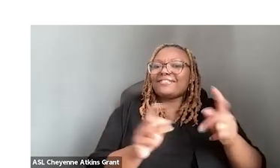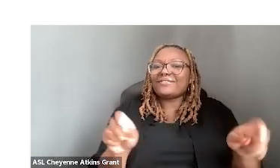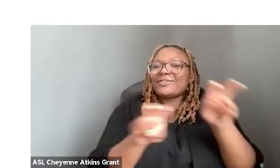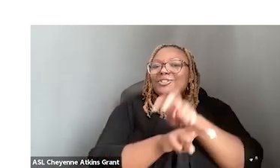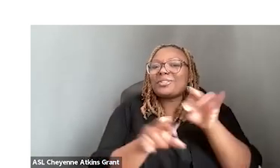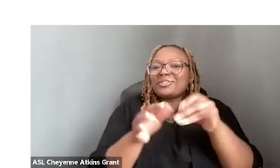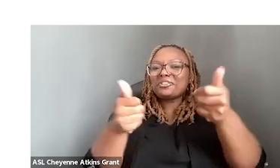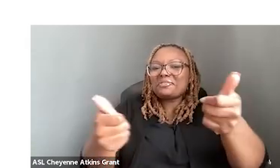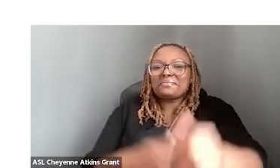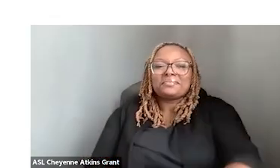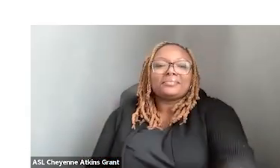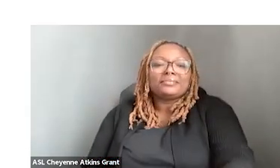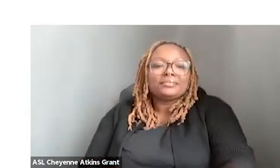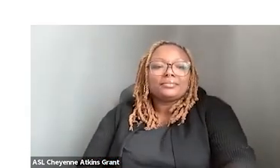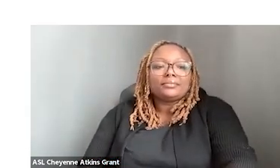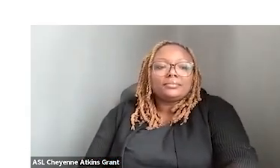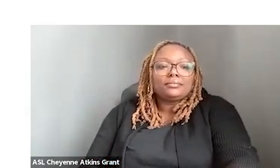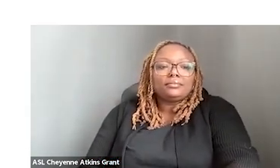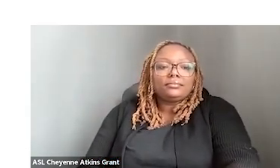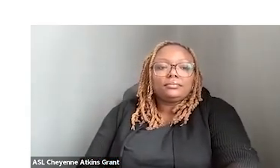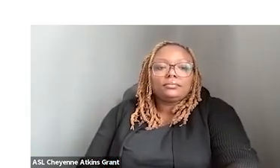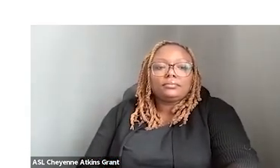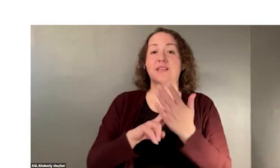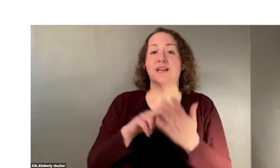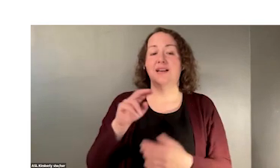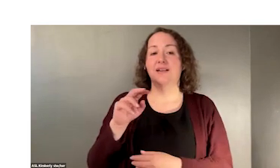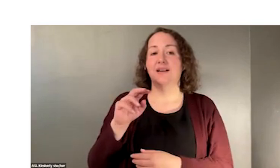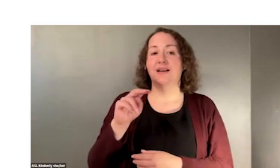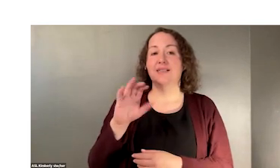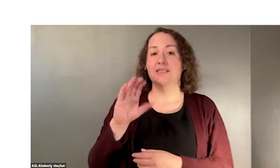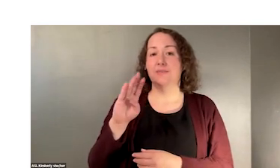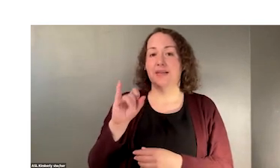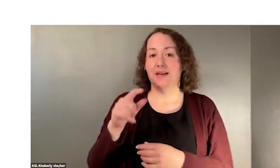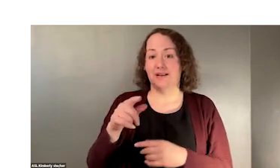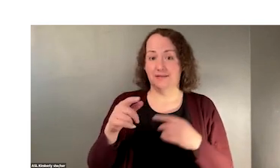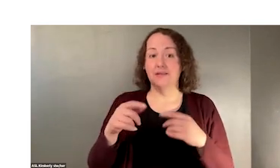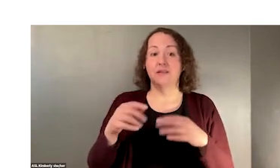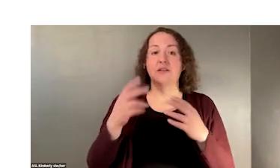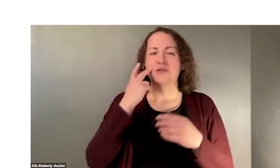So once you've signed in to SciENcv and you'll see that you're signed in -- on the upper right, you'll see your username there.